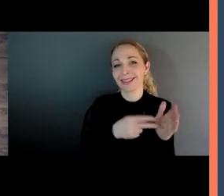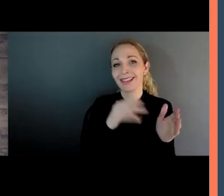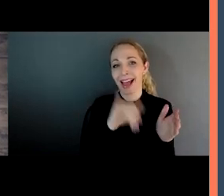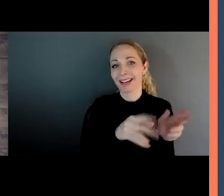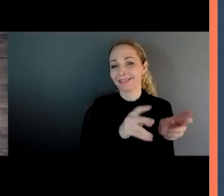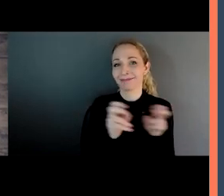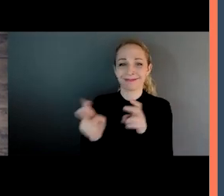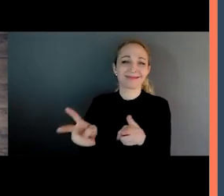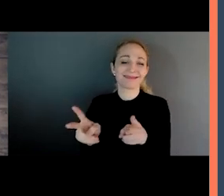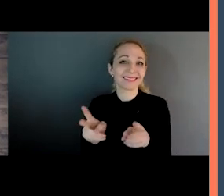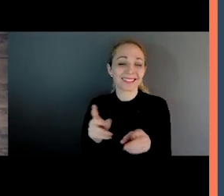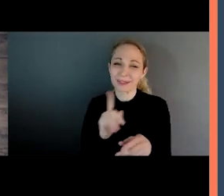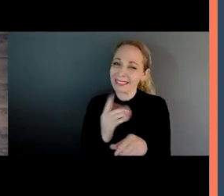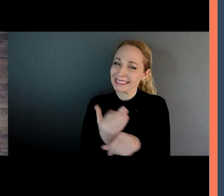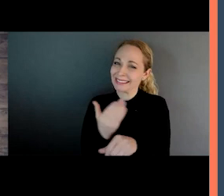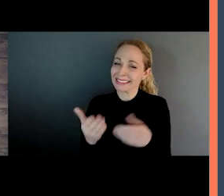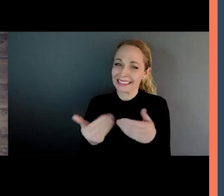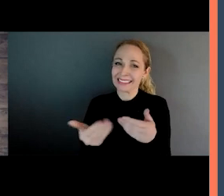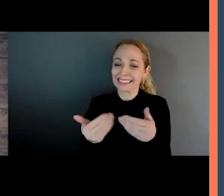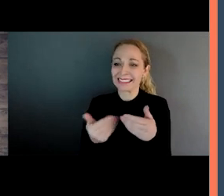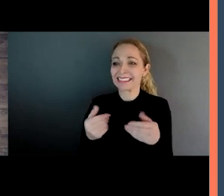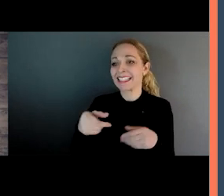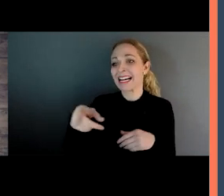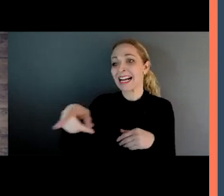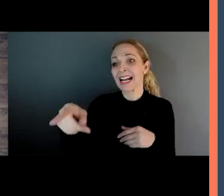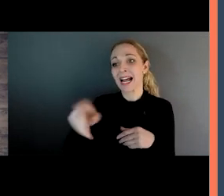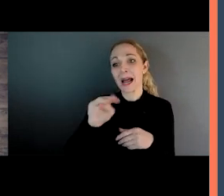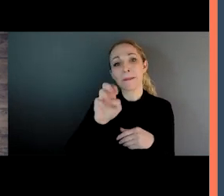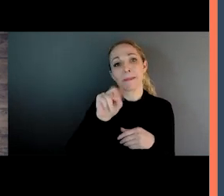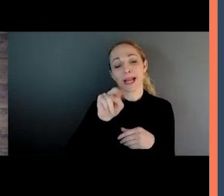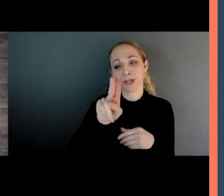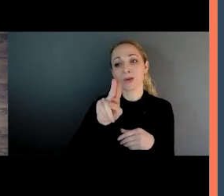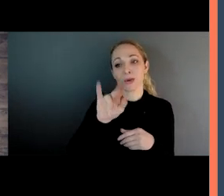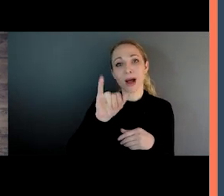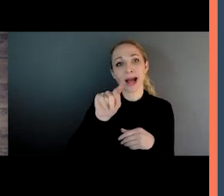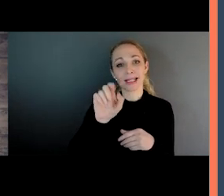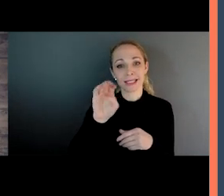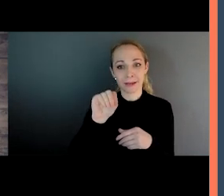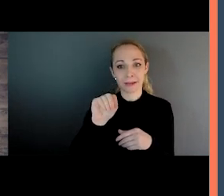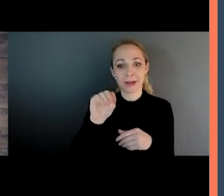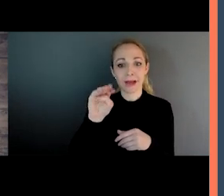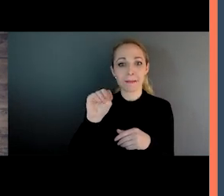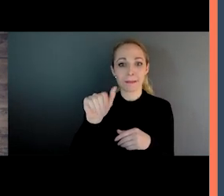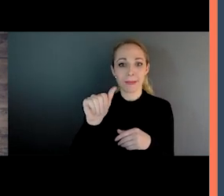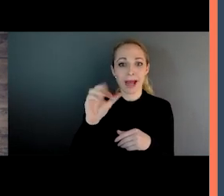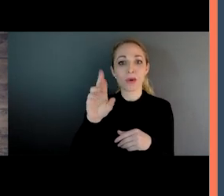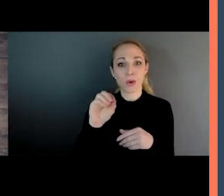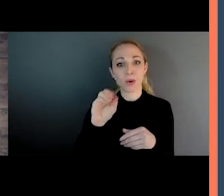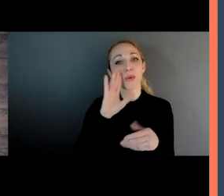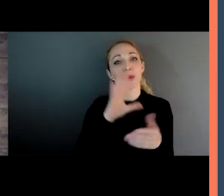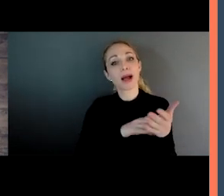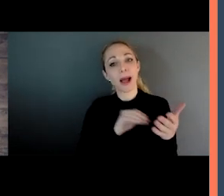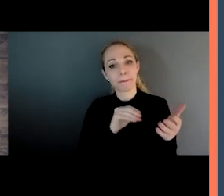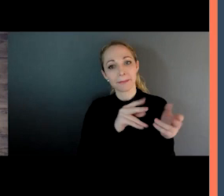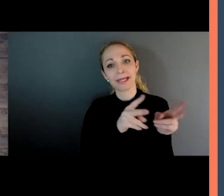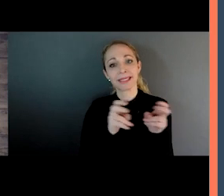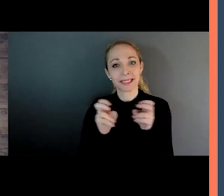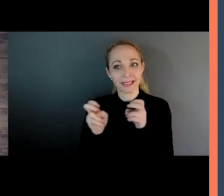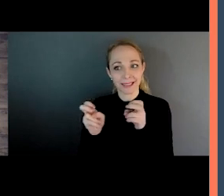SO THIS MENU ITEMS MACRO WE WILL COPY AND WE WILL PASTE